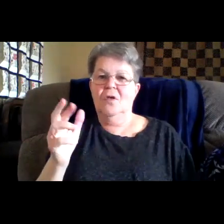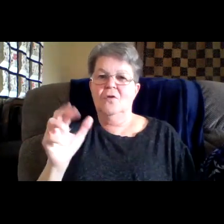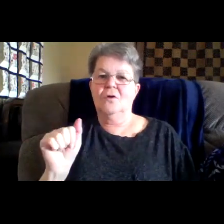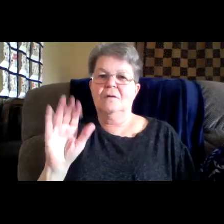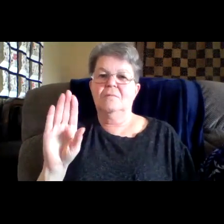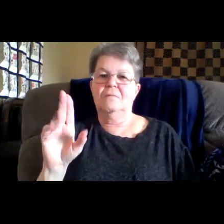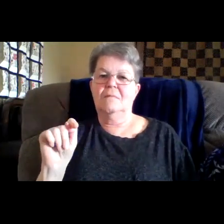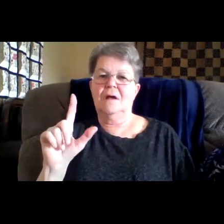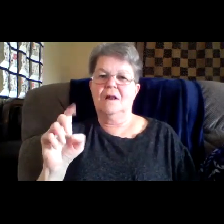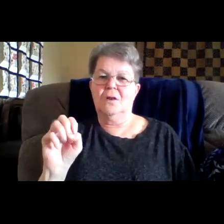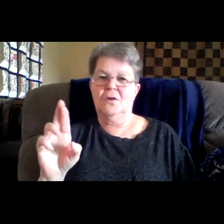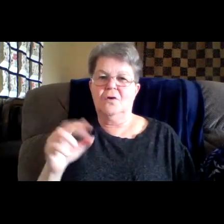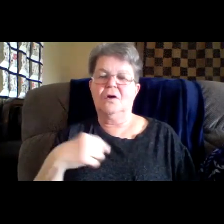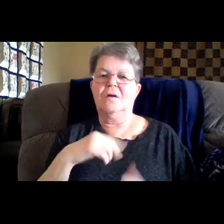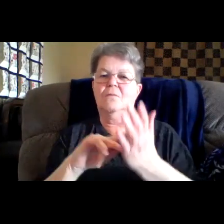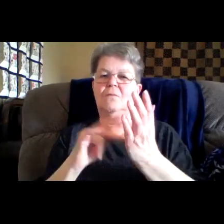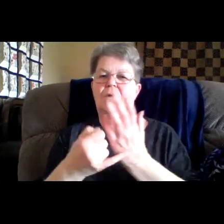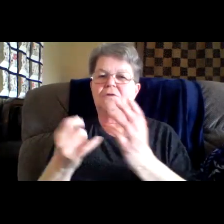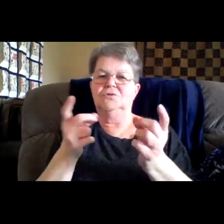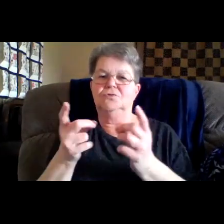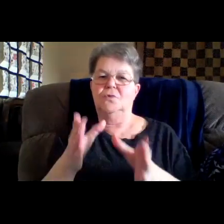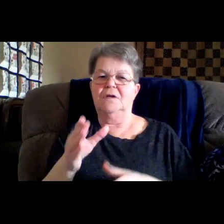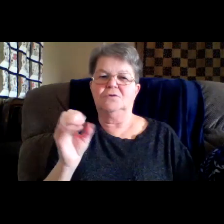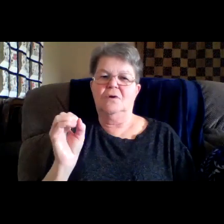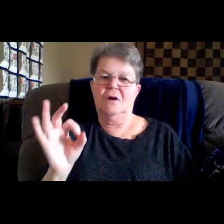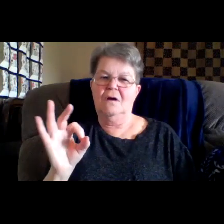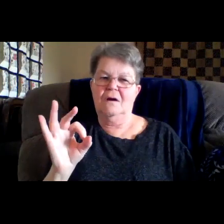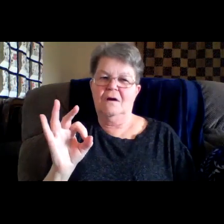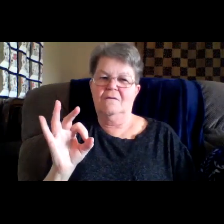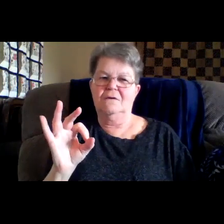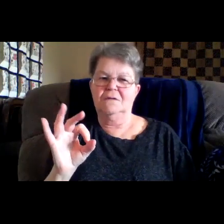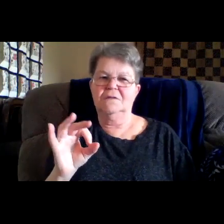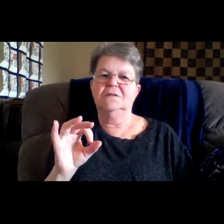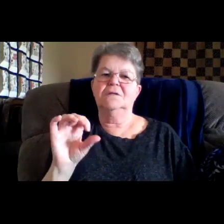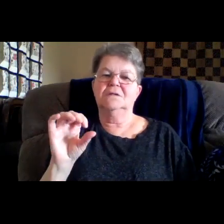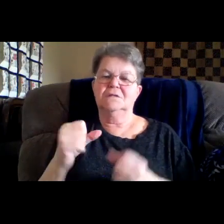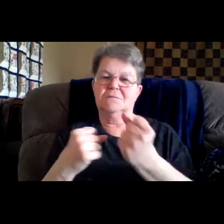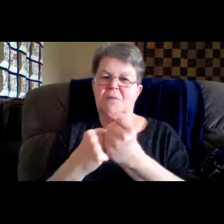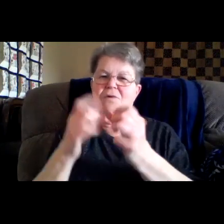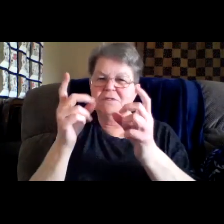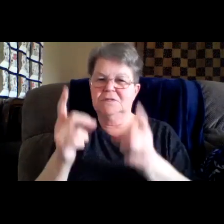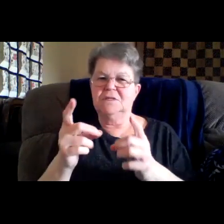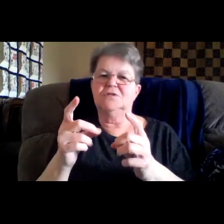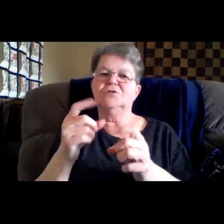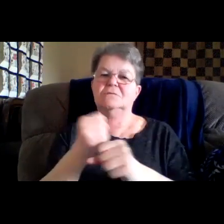I am project director of the supported decision-making in Kentucky which is called My Choice Kentucky.